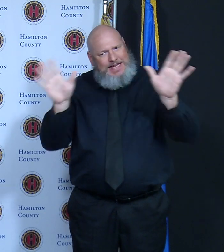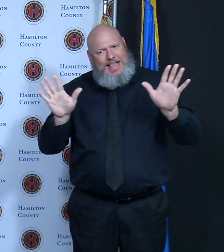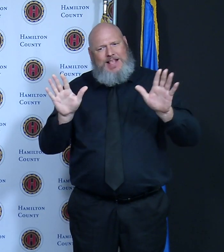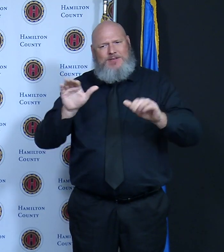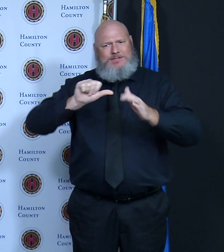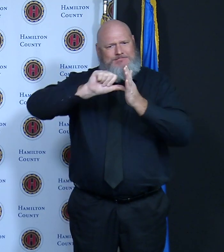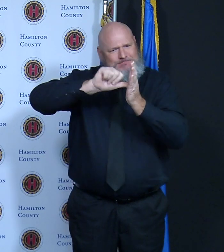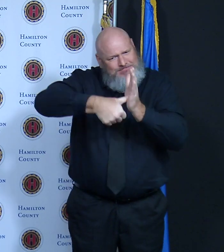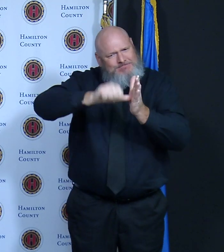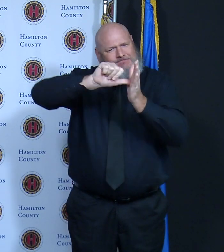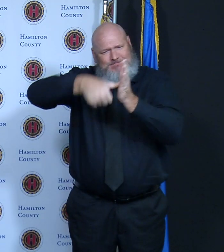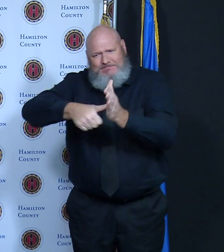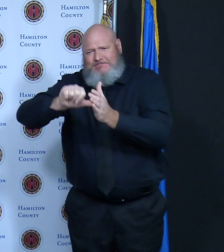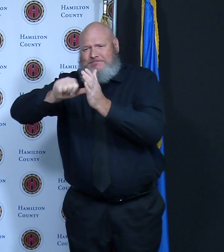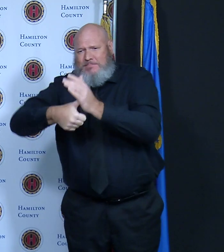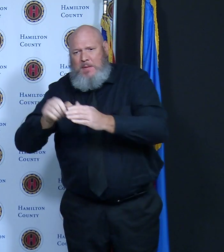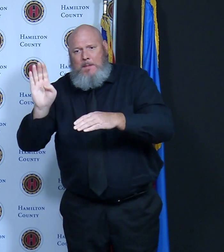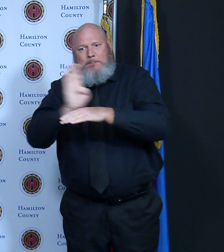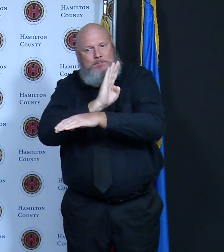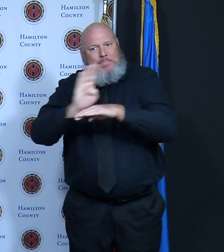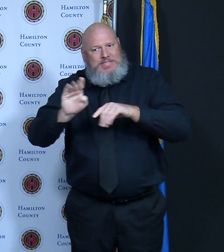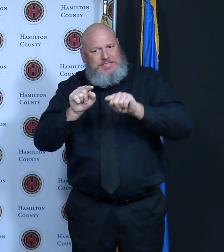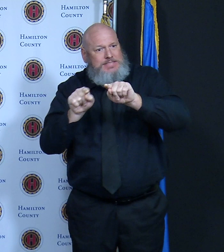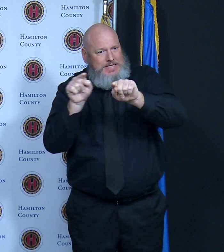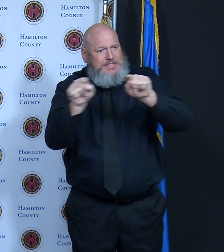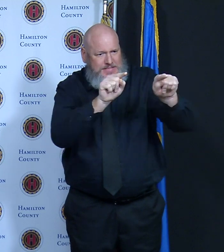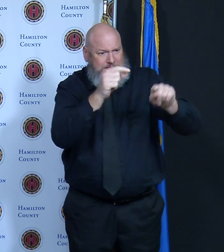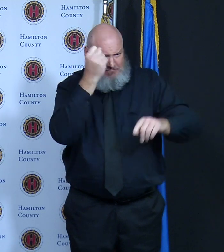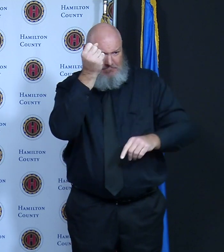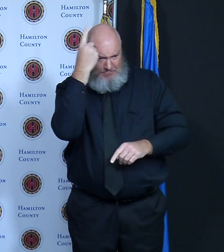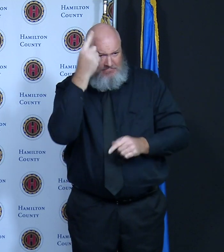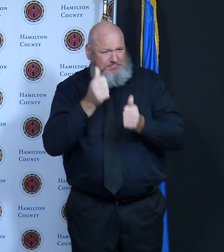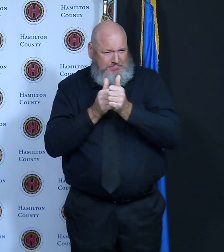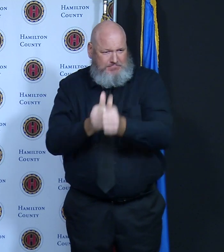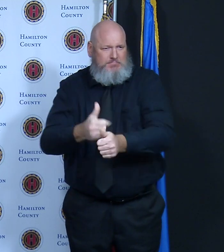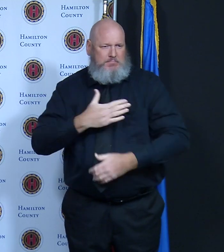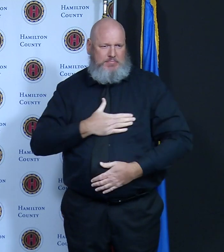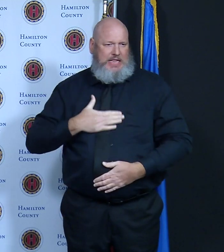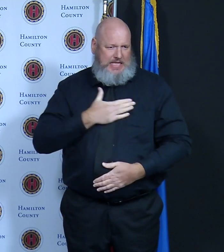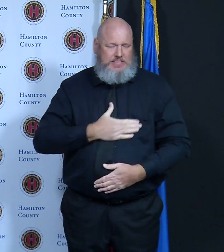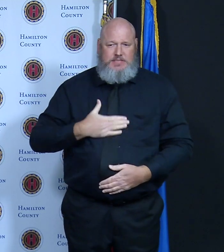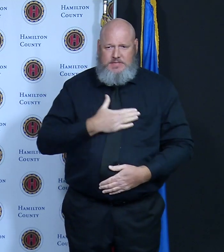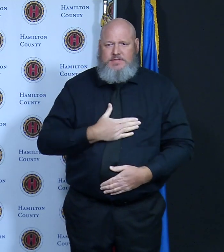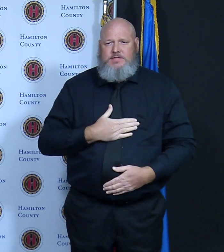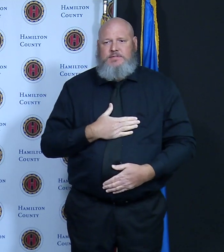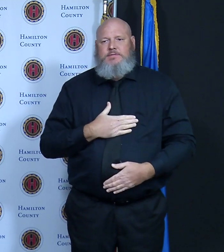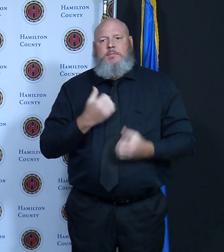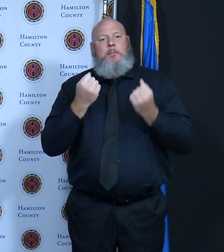stay at home order seriously we cannot thank people enough for that change in